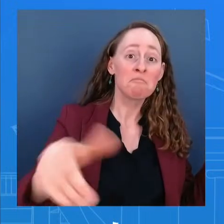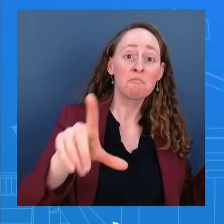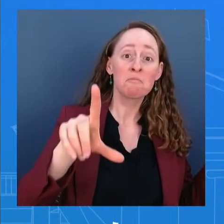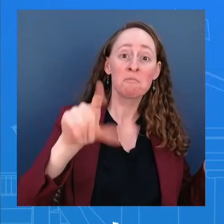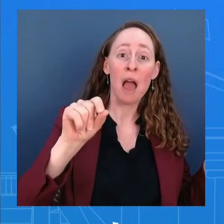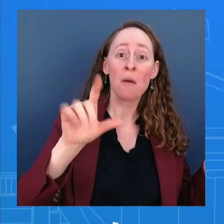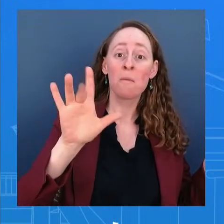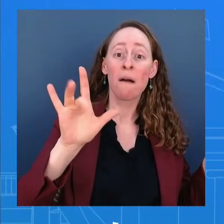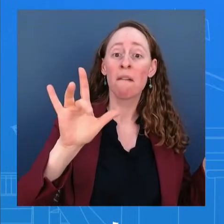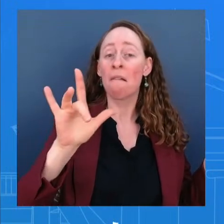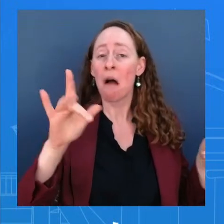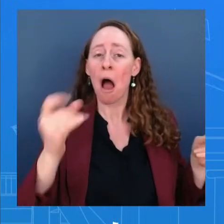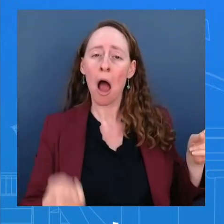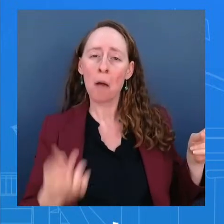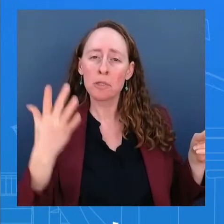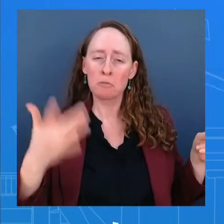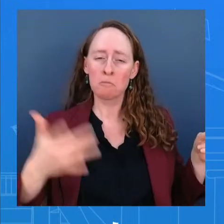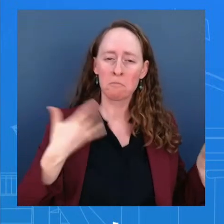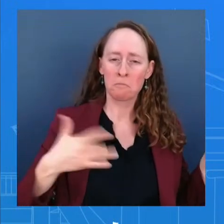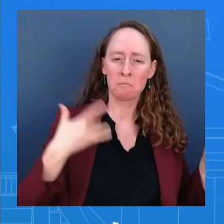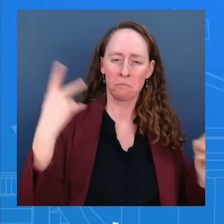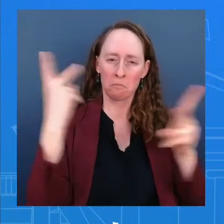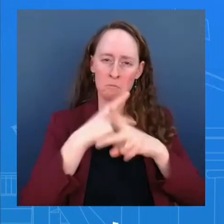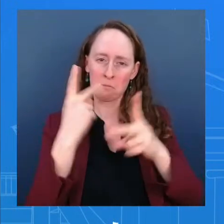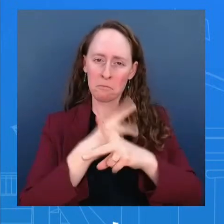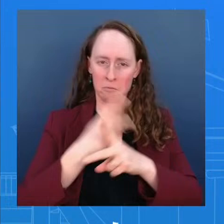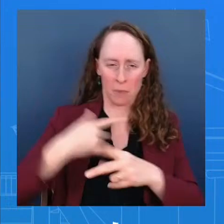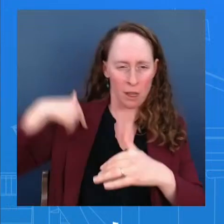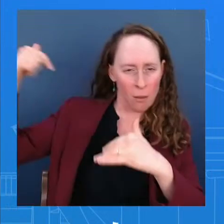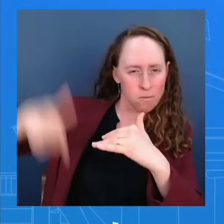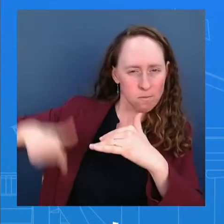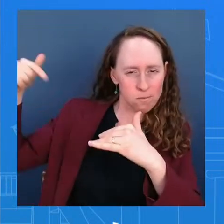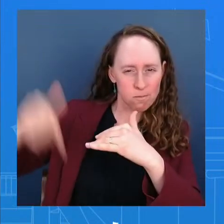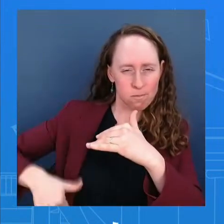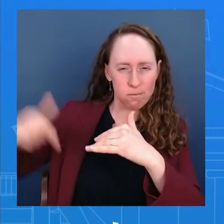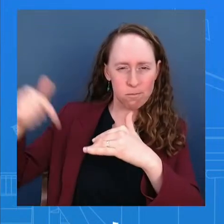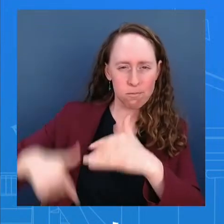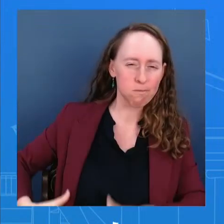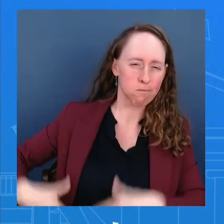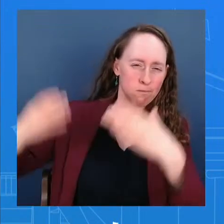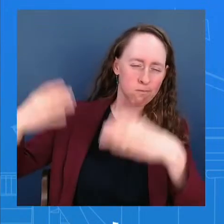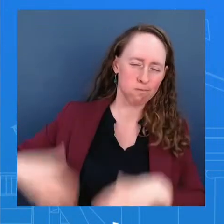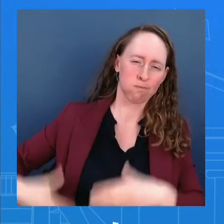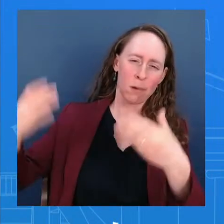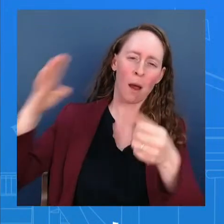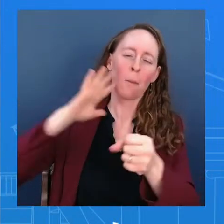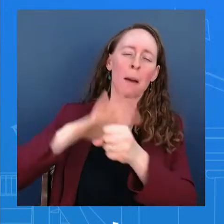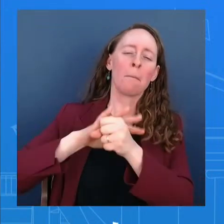that oil prices will stabilize in a place that does not impose undue burdens on American consumers,